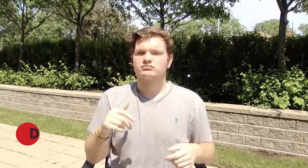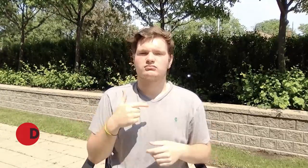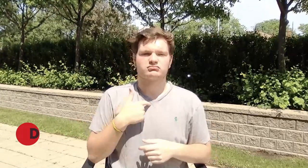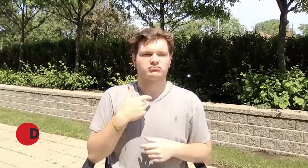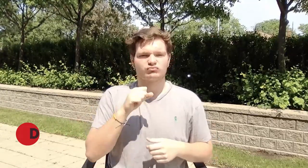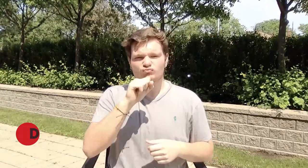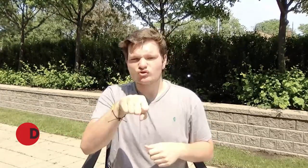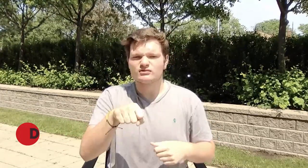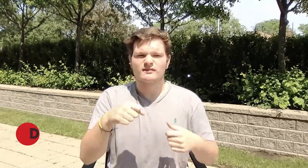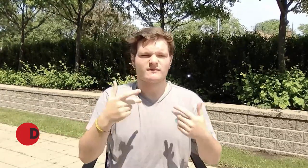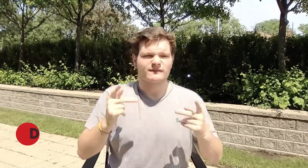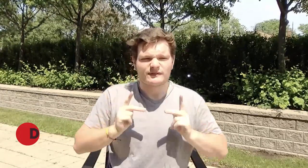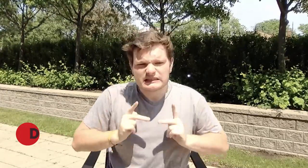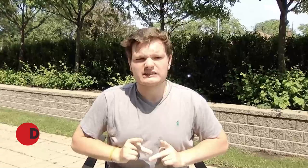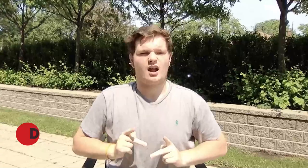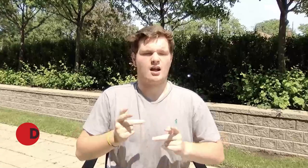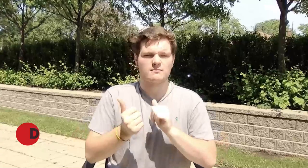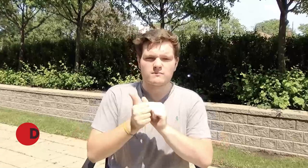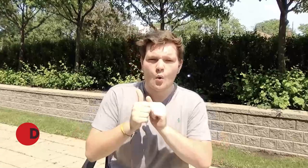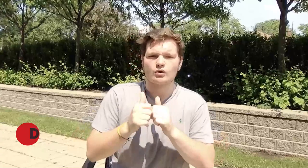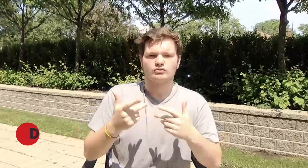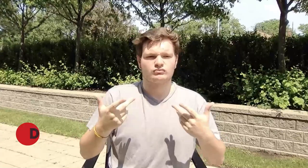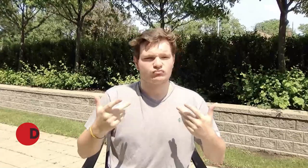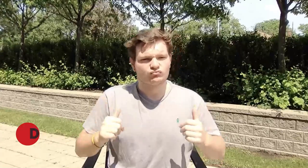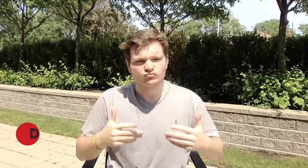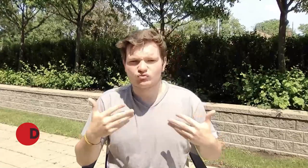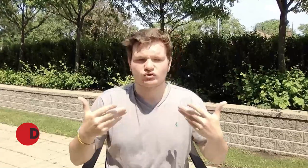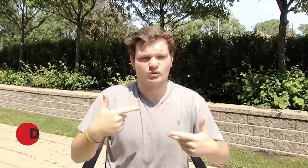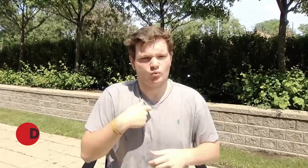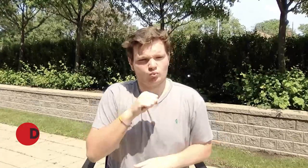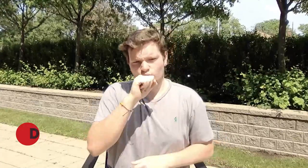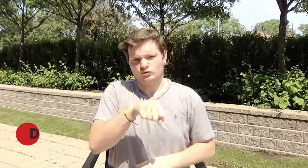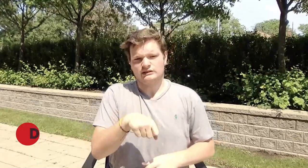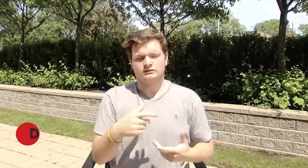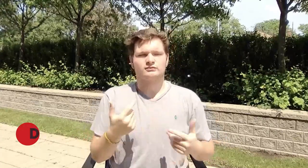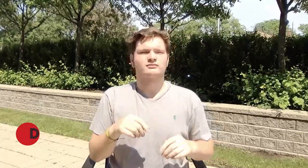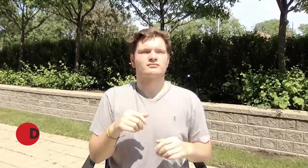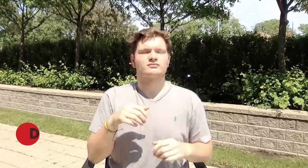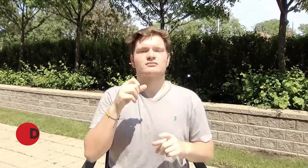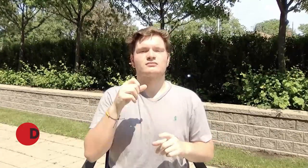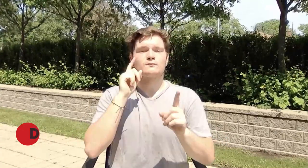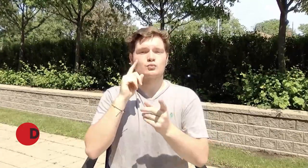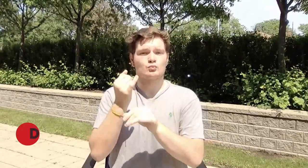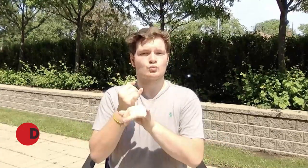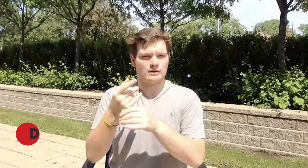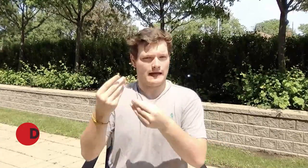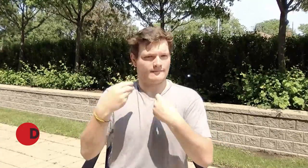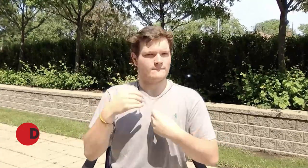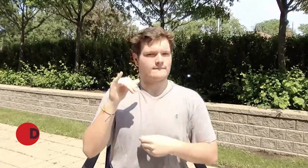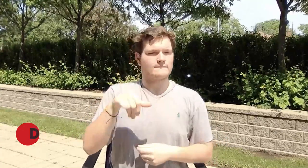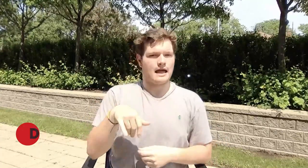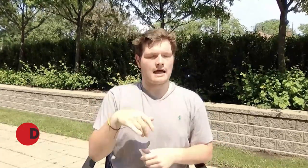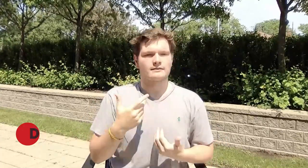I love the physicality of sports. The Deaf school gave me that.